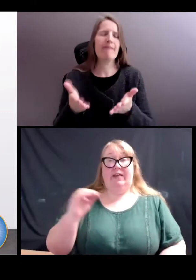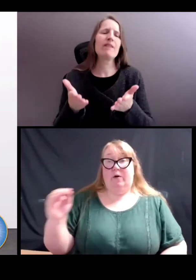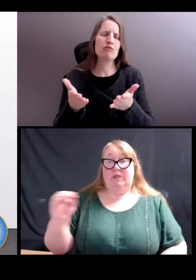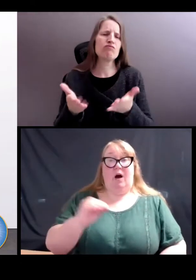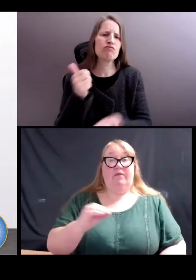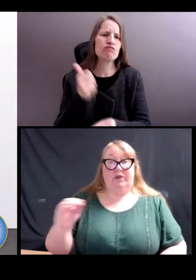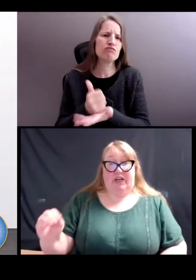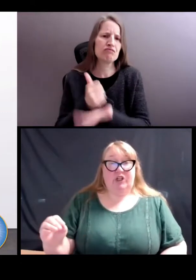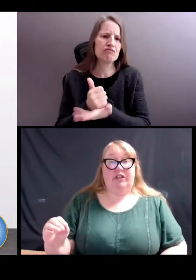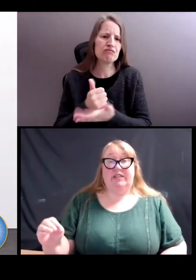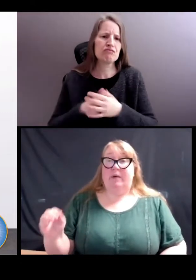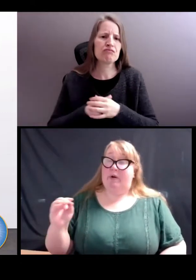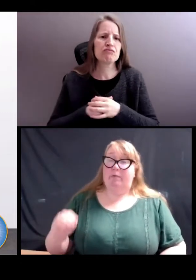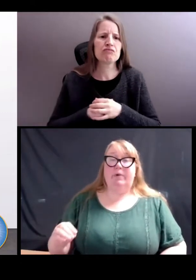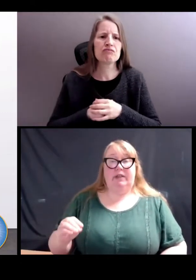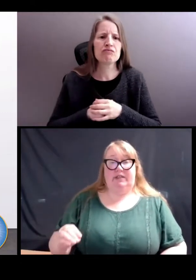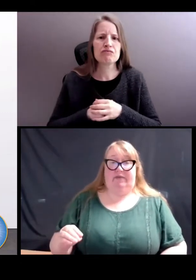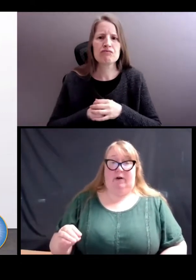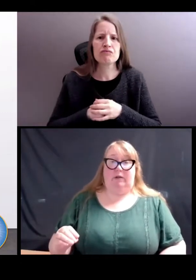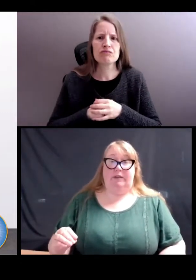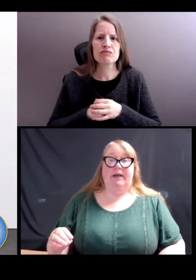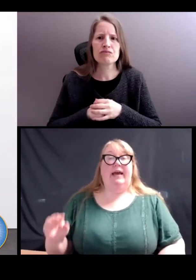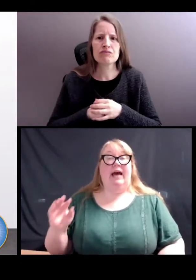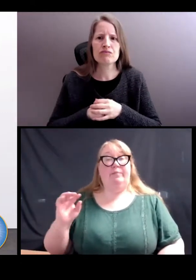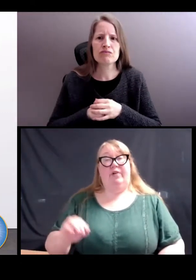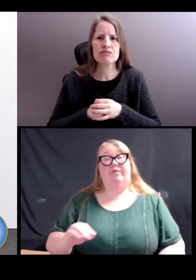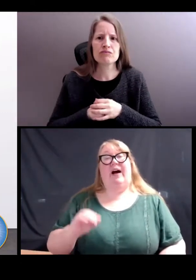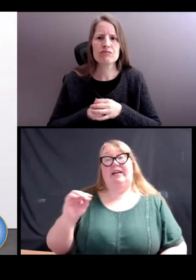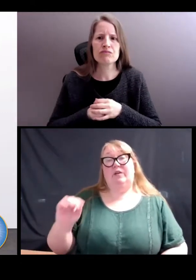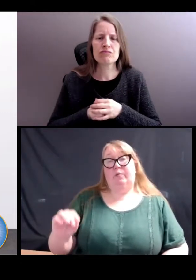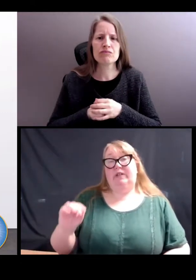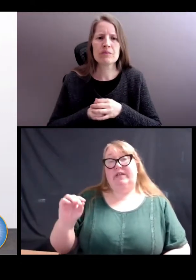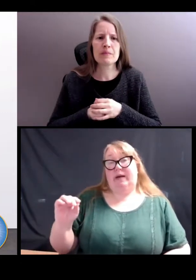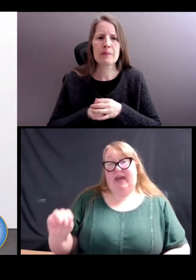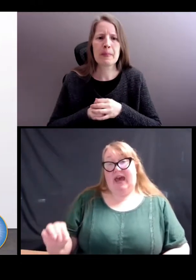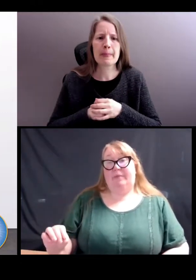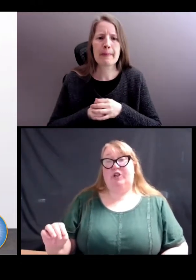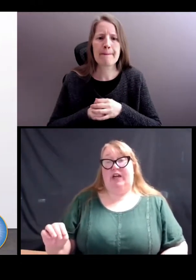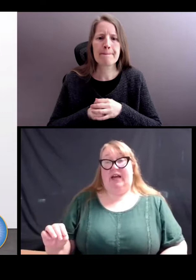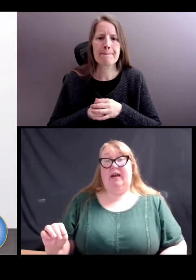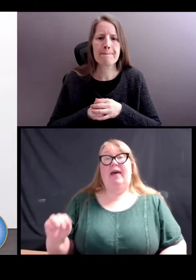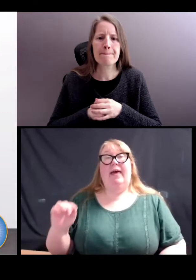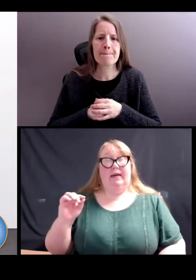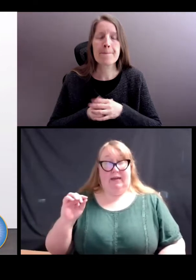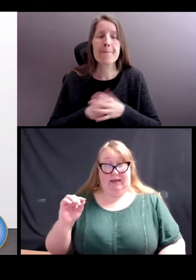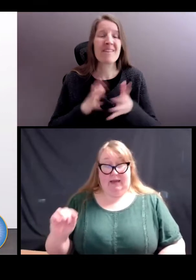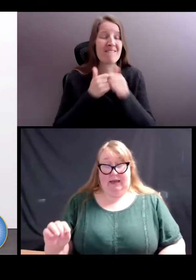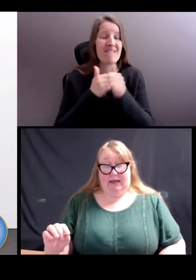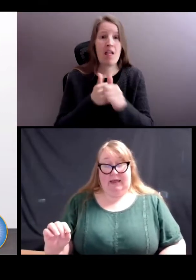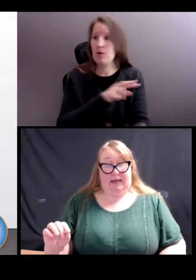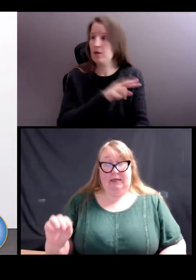those conversations can be really difficult and providing the real-time captioning, is